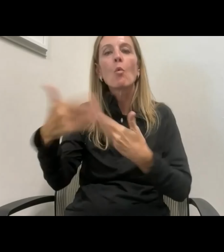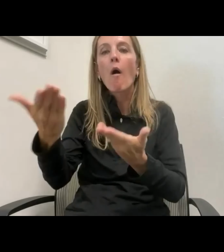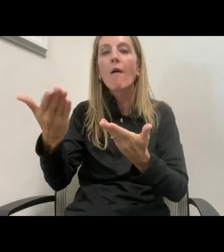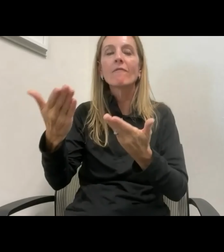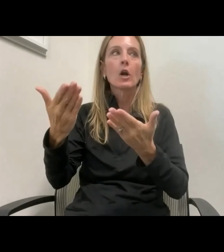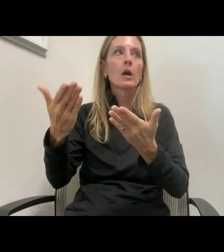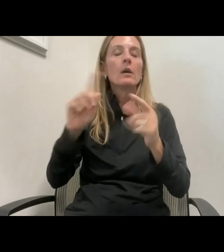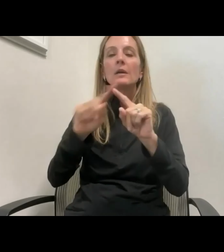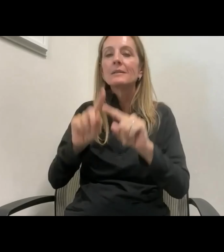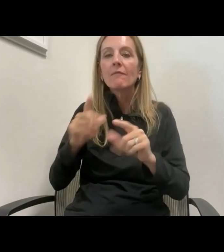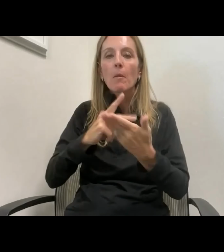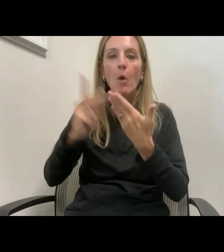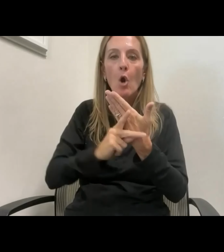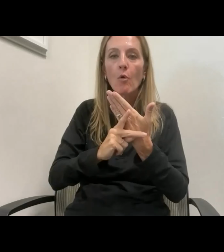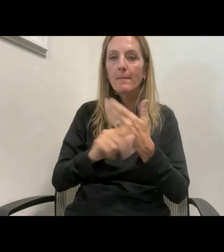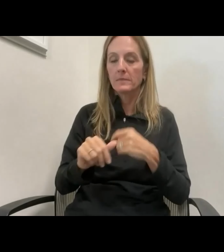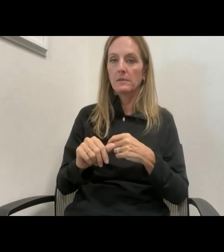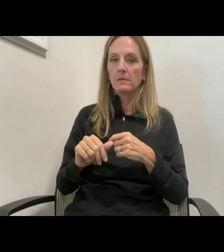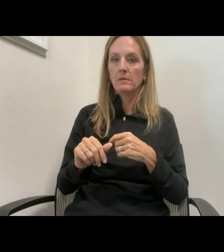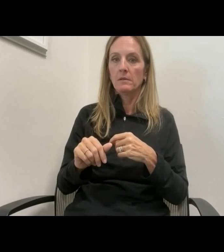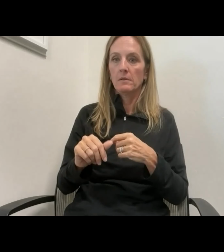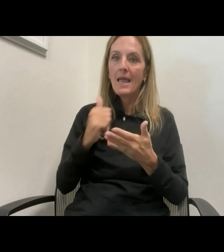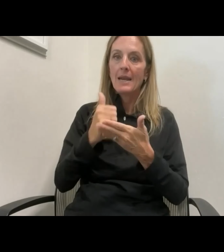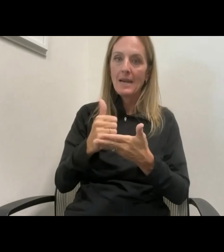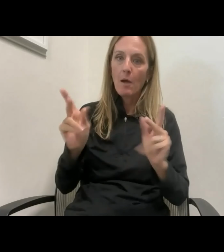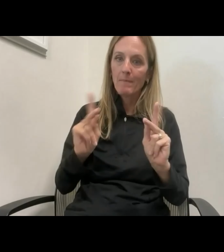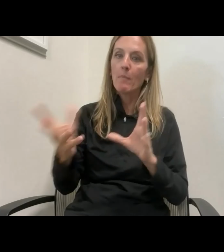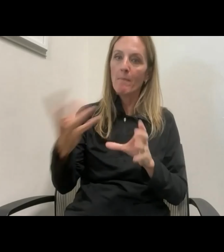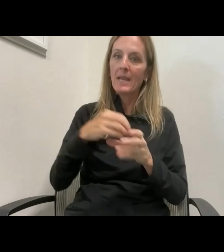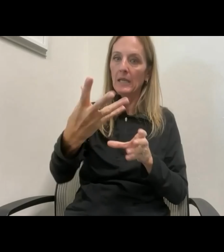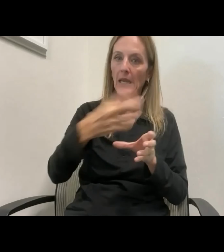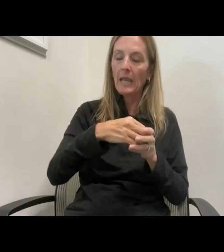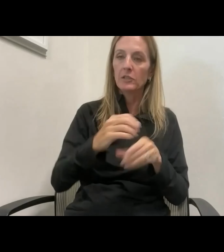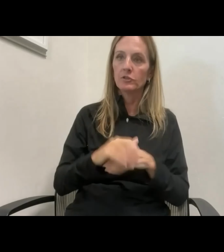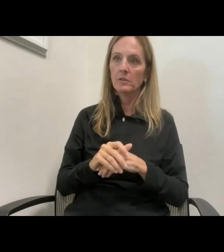to keep people engaged. Yeah and then how are you showcasing all this good work, what are